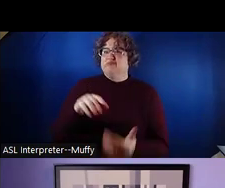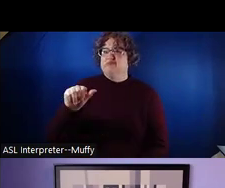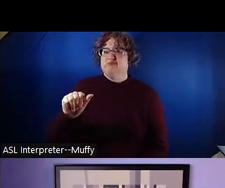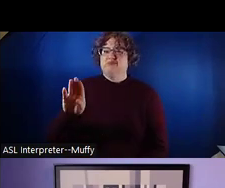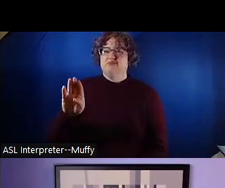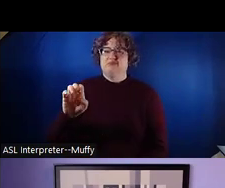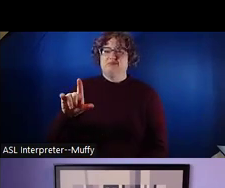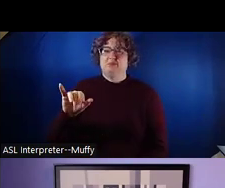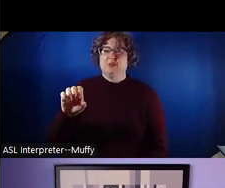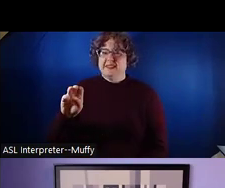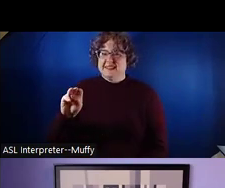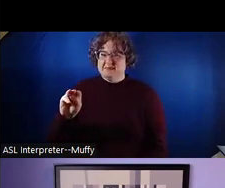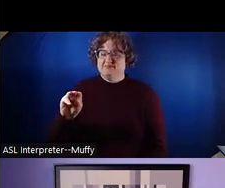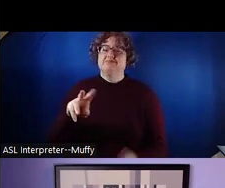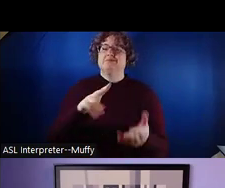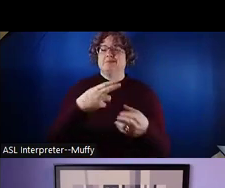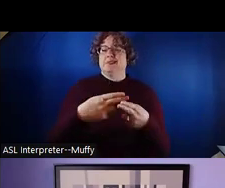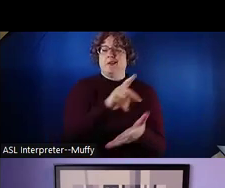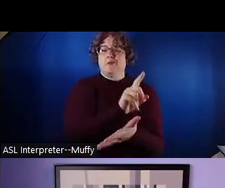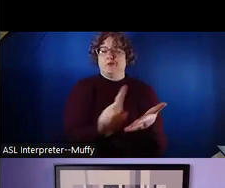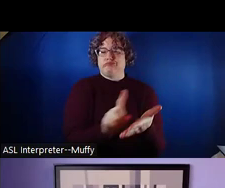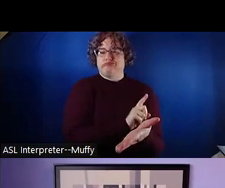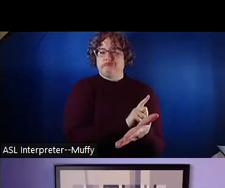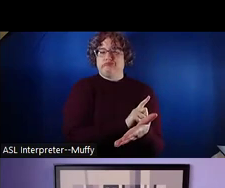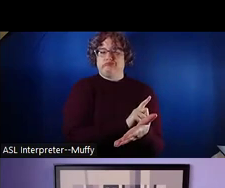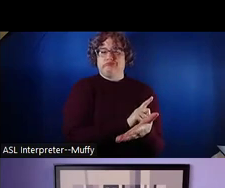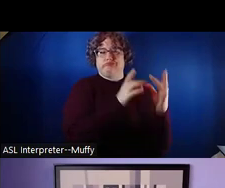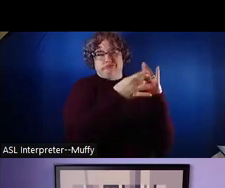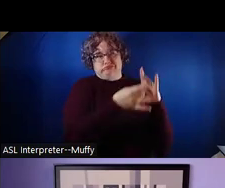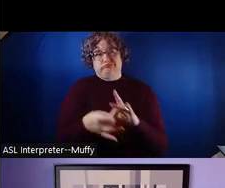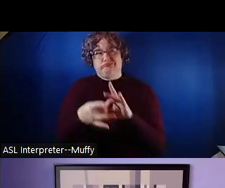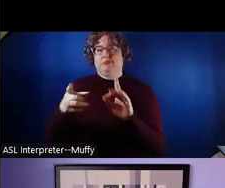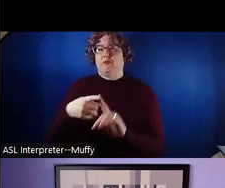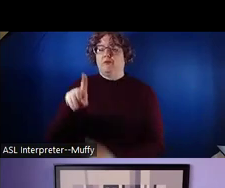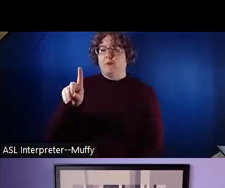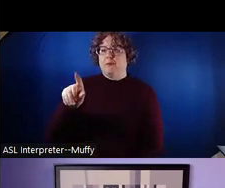or the name for discrimination that flows from disability bias.